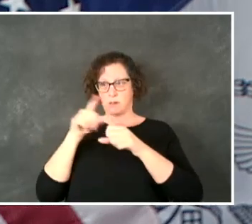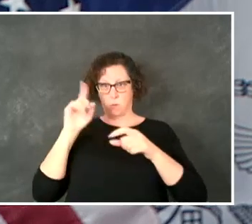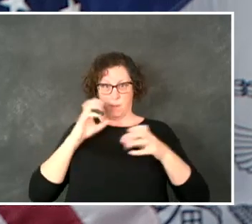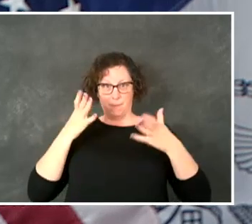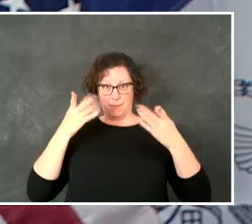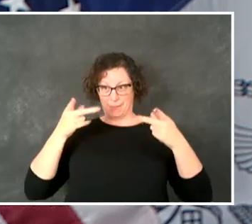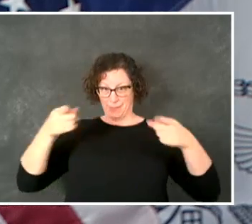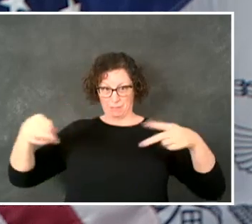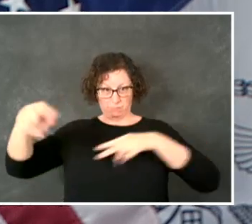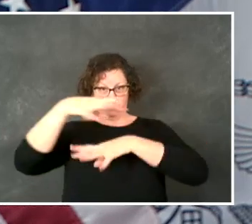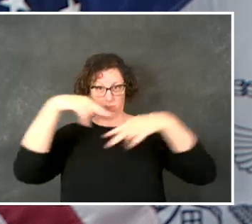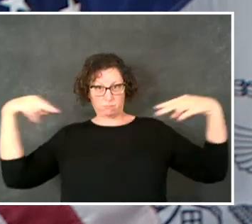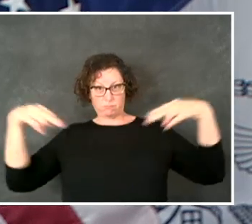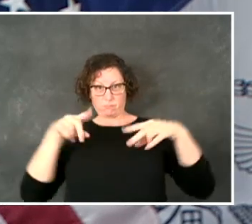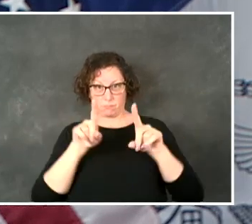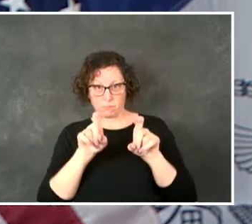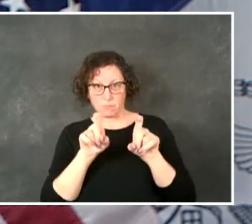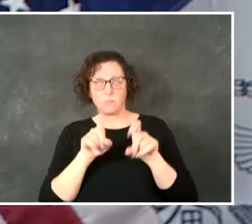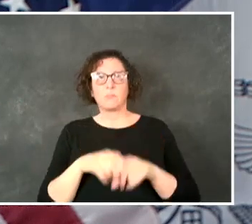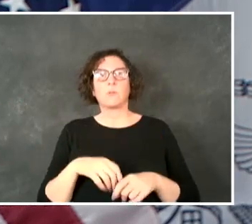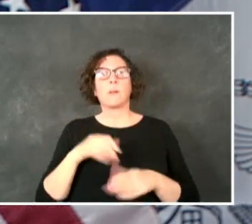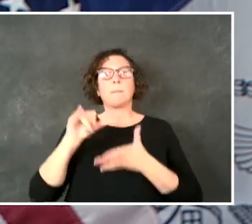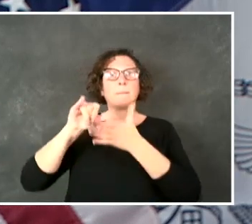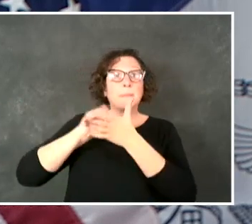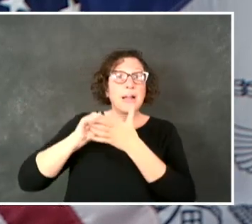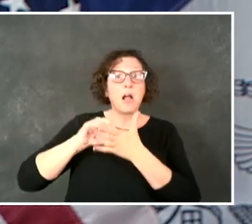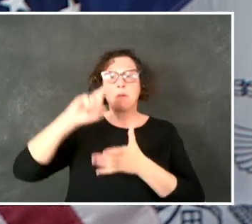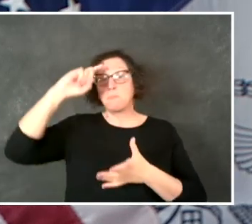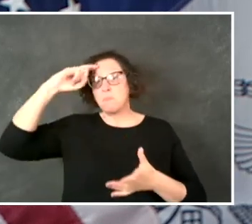THIS STAGE WHAT